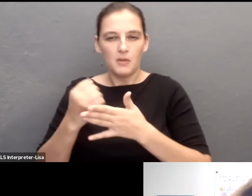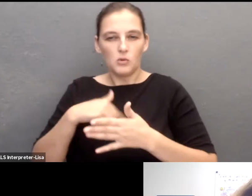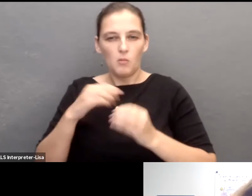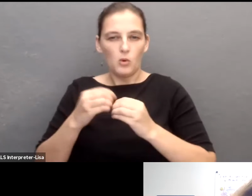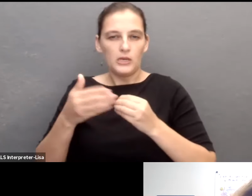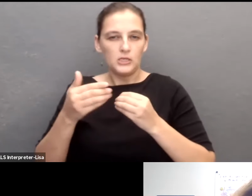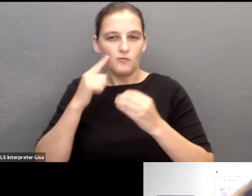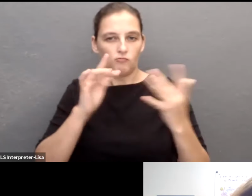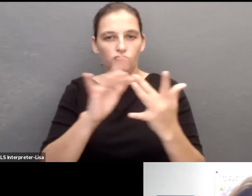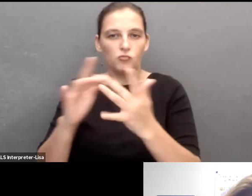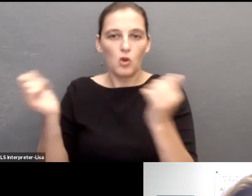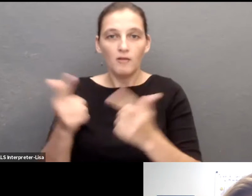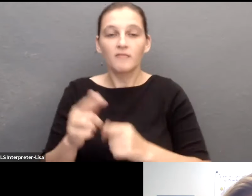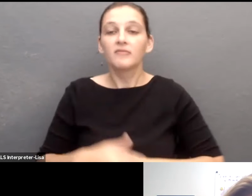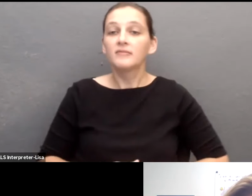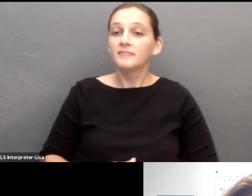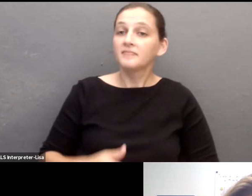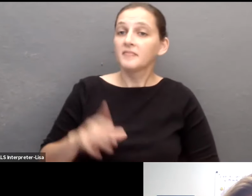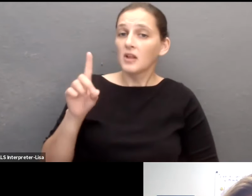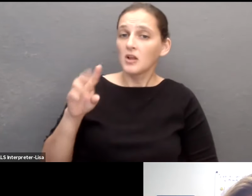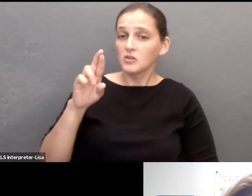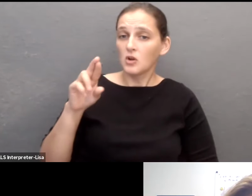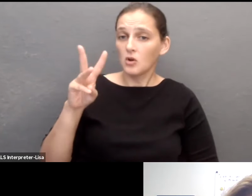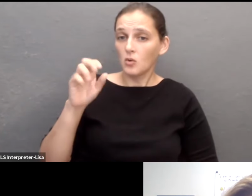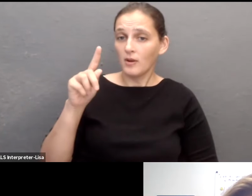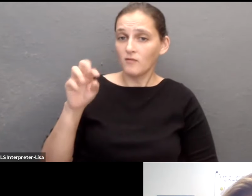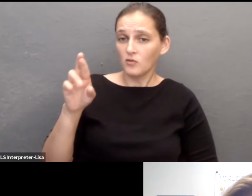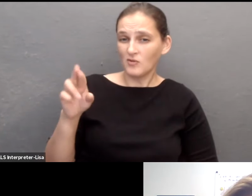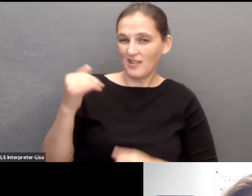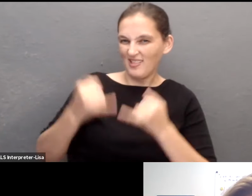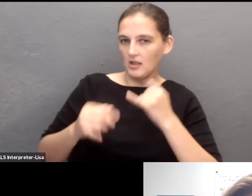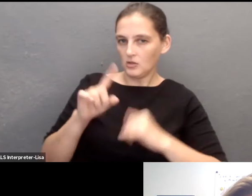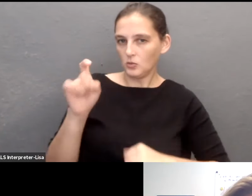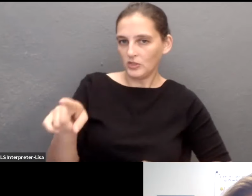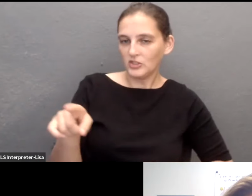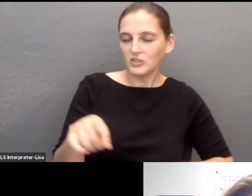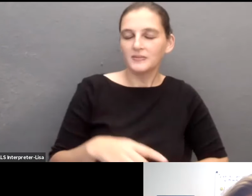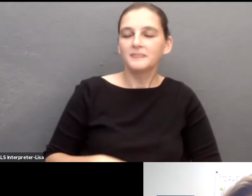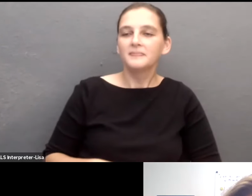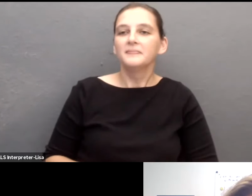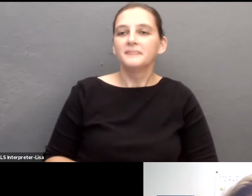Matt Norris: Great! Thank you Dr. Weaver. This one last question I think it's a great one to end on. So what